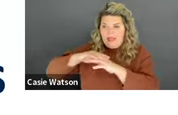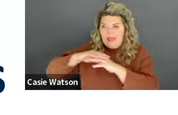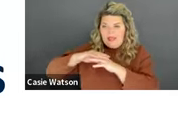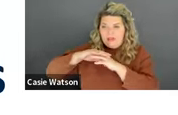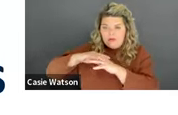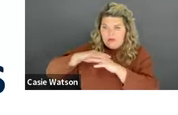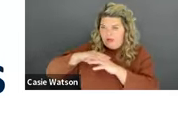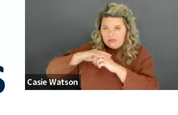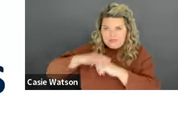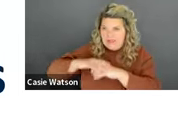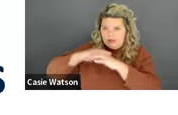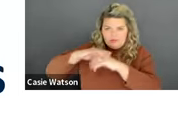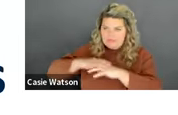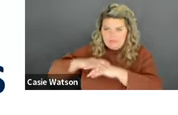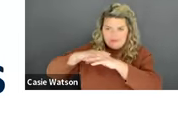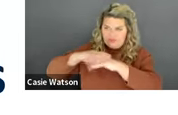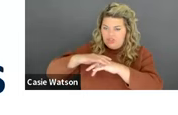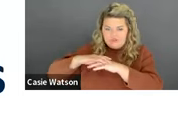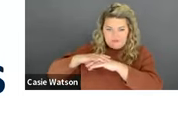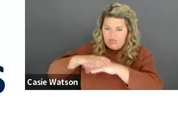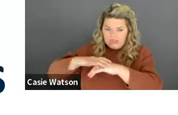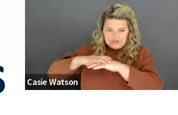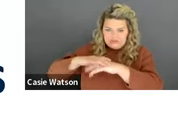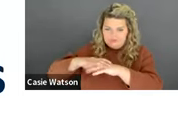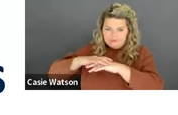They literally understand just from touch.